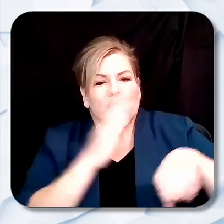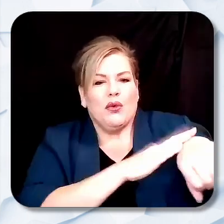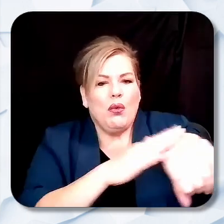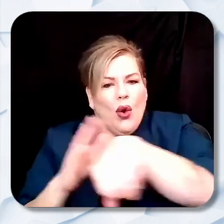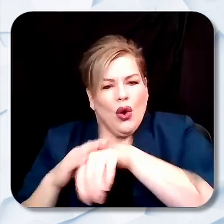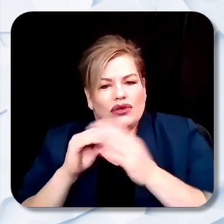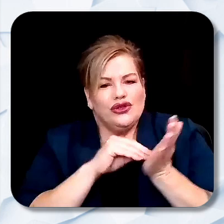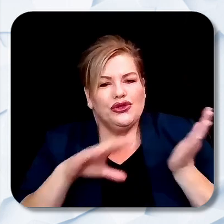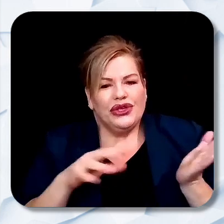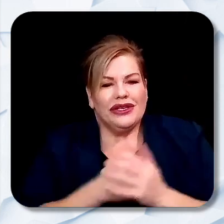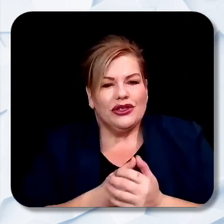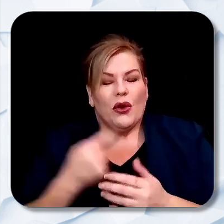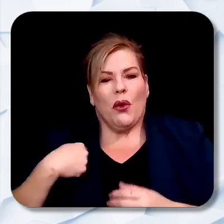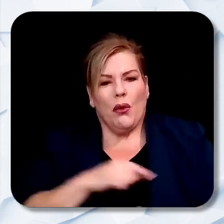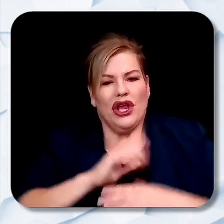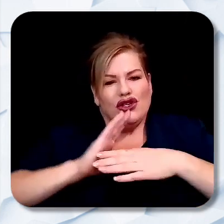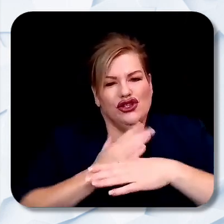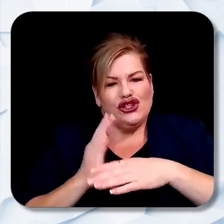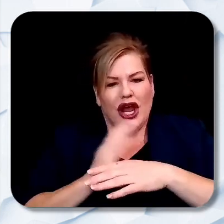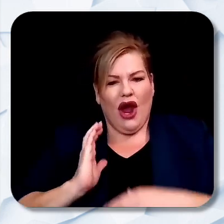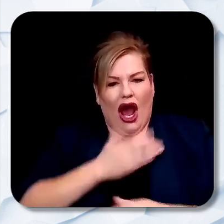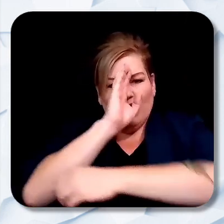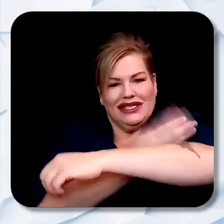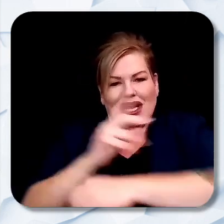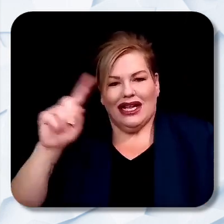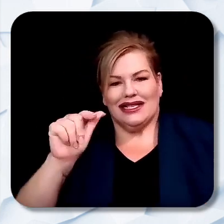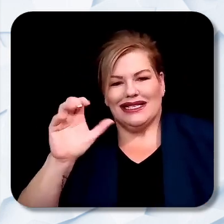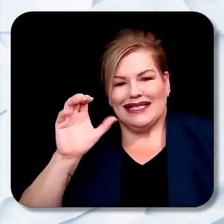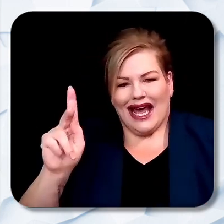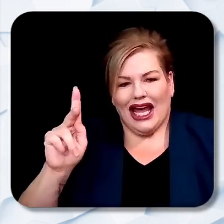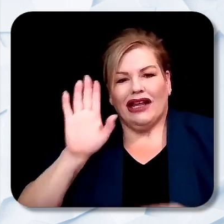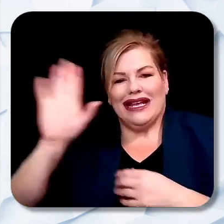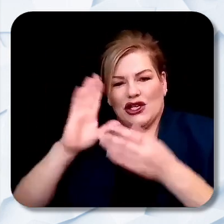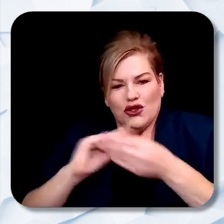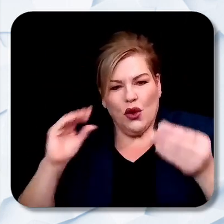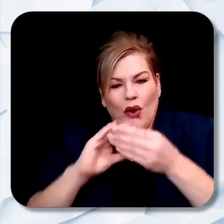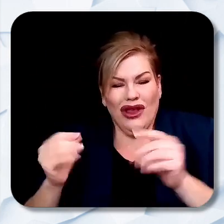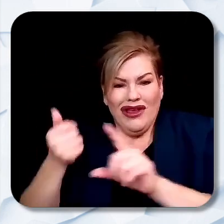that in sharing box story. It really resonates with other students because he was still in high